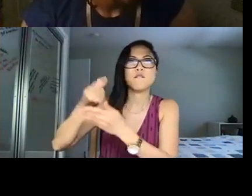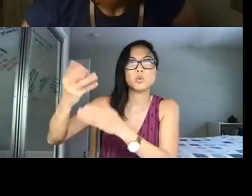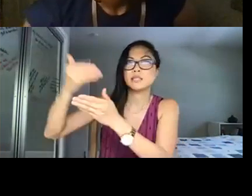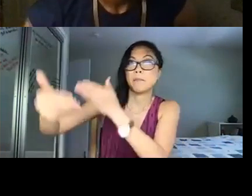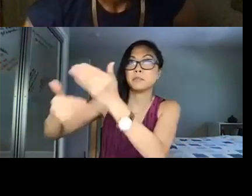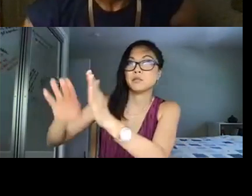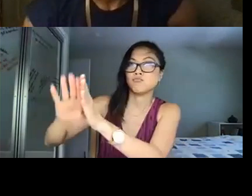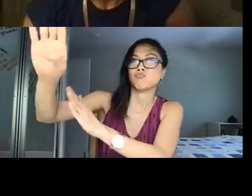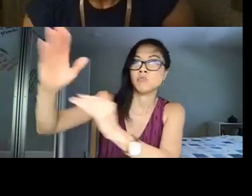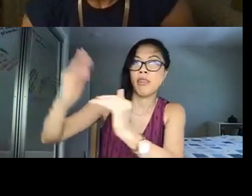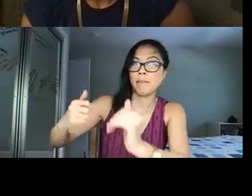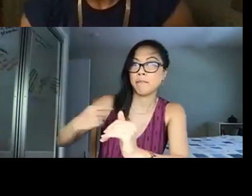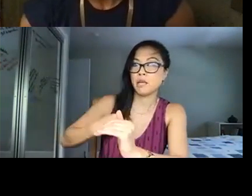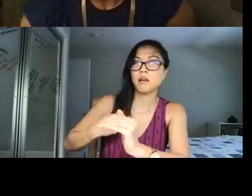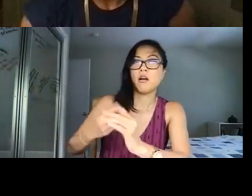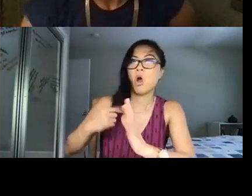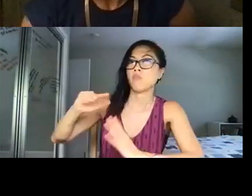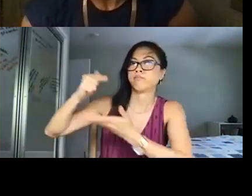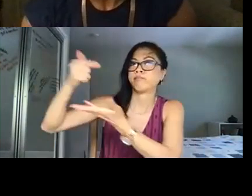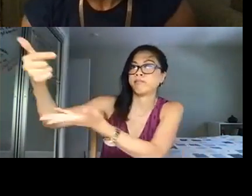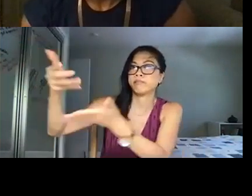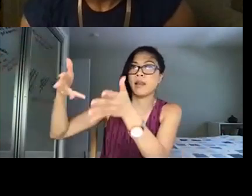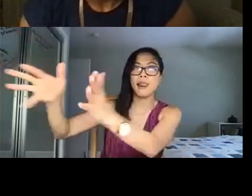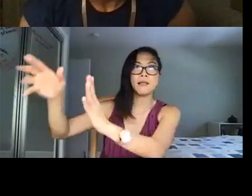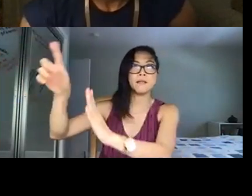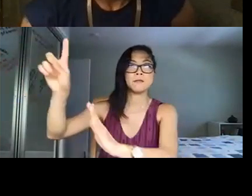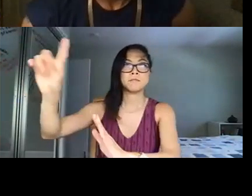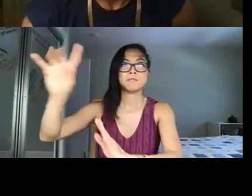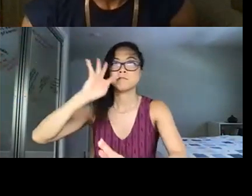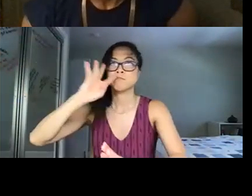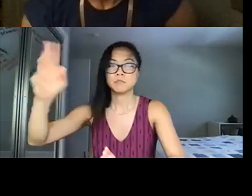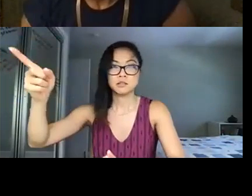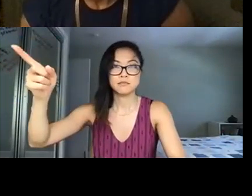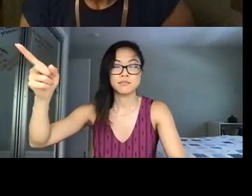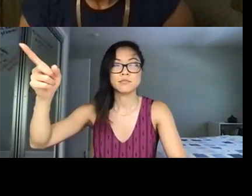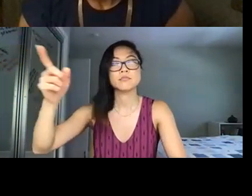dance community and my friends who are LGBTQ, I'm not in